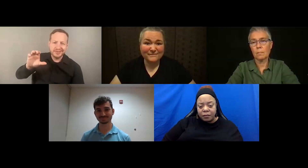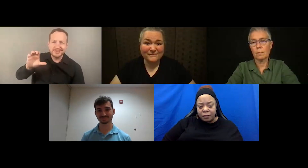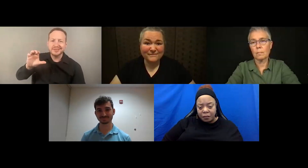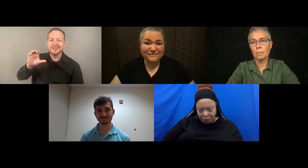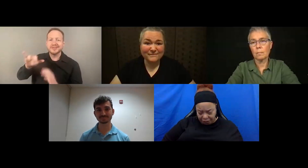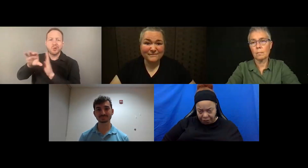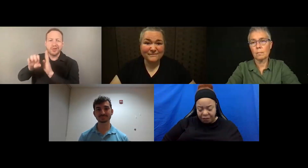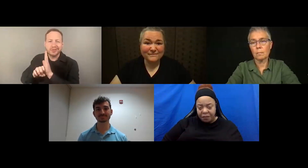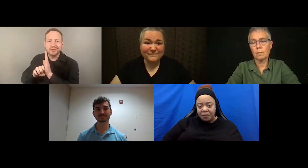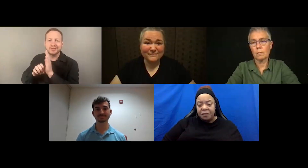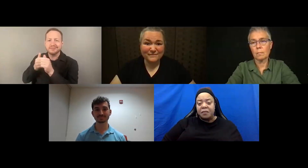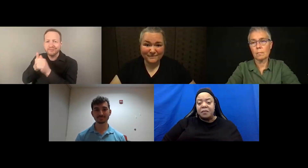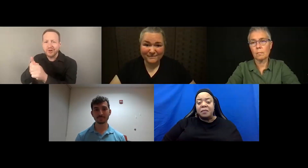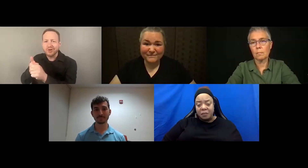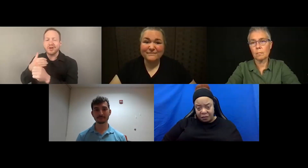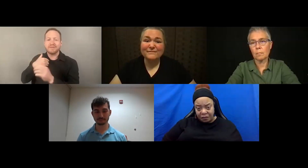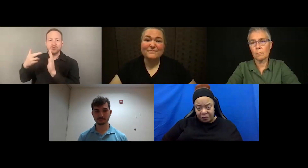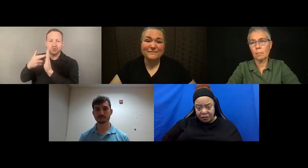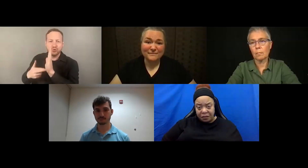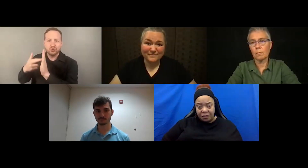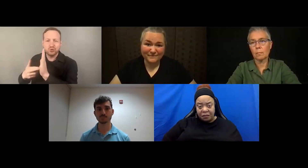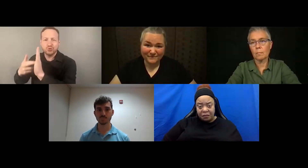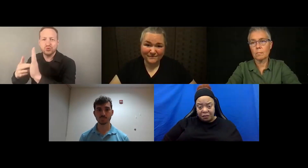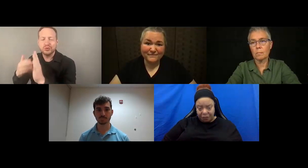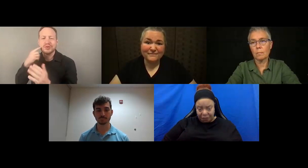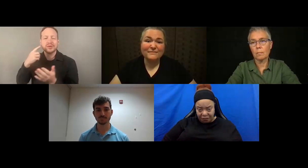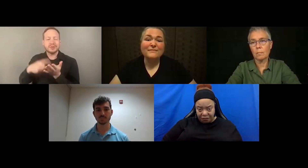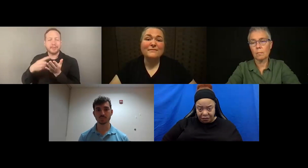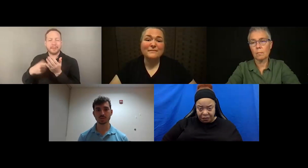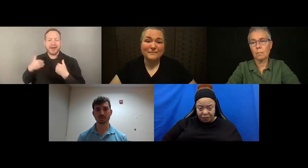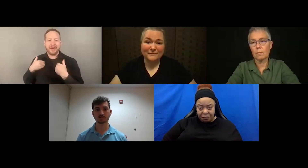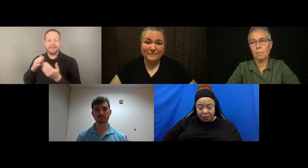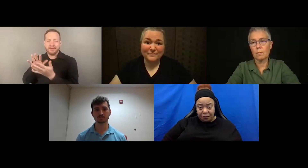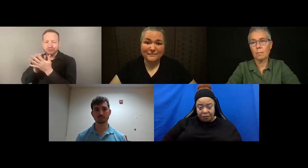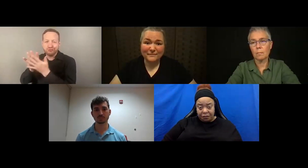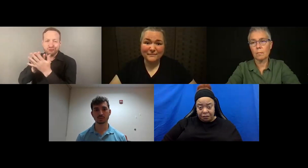to follow the professional code of conduct and their code of ethics.